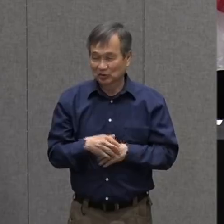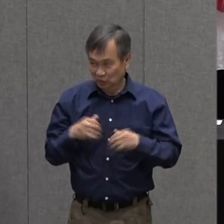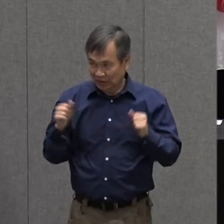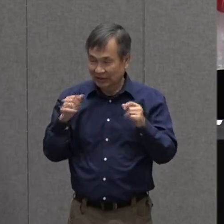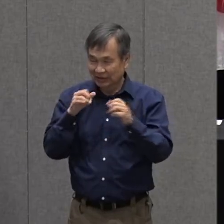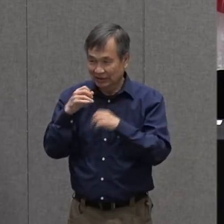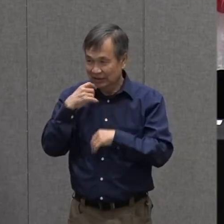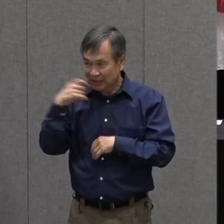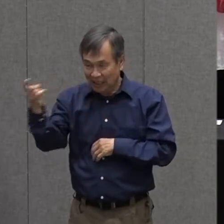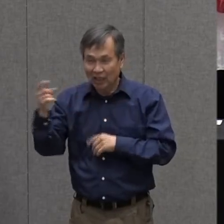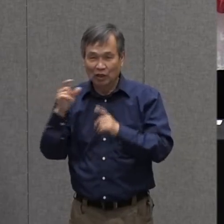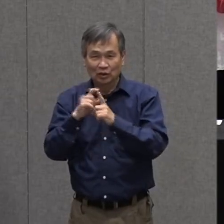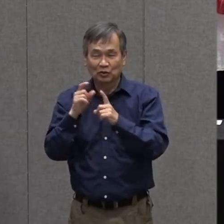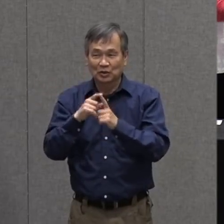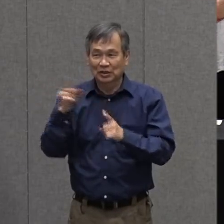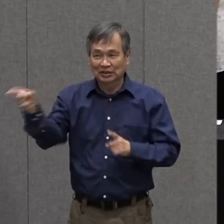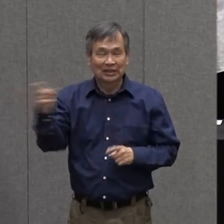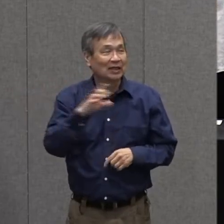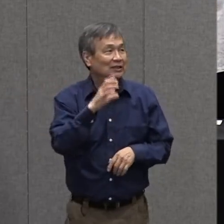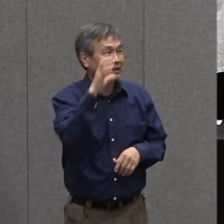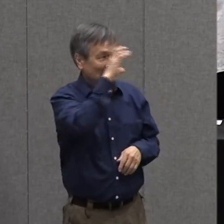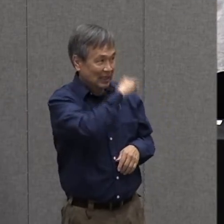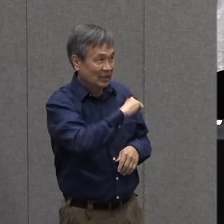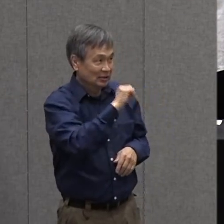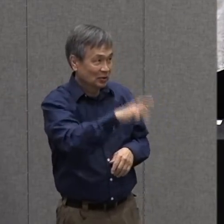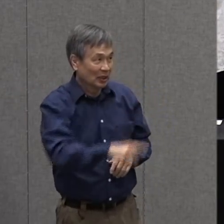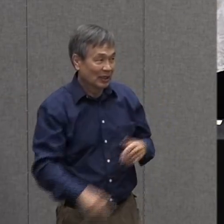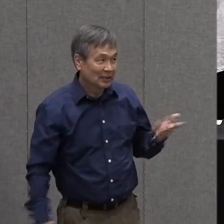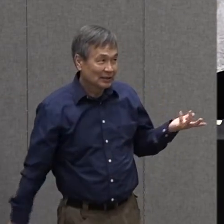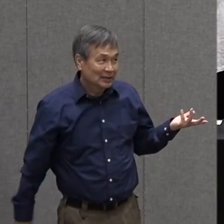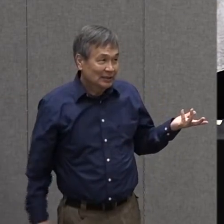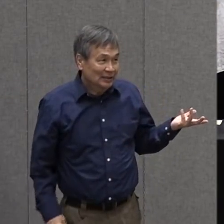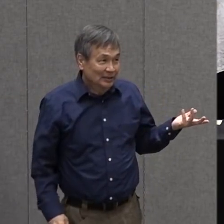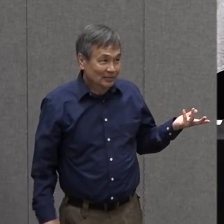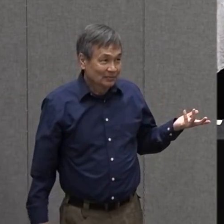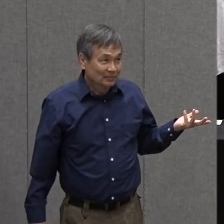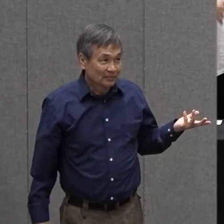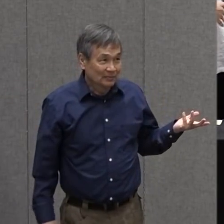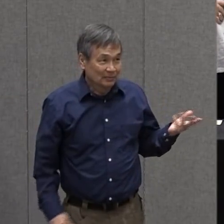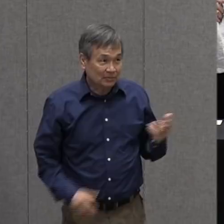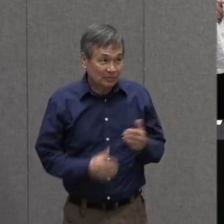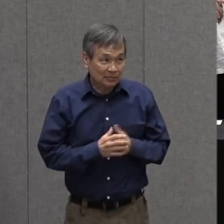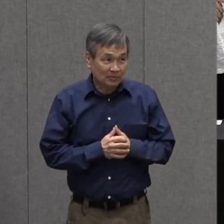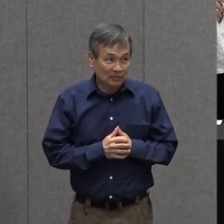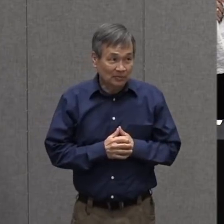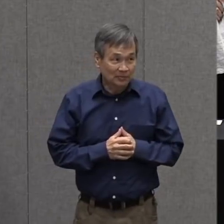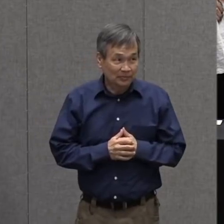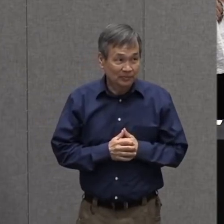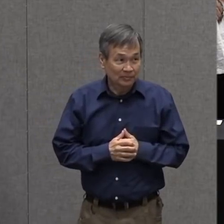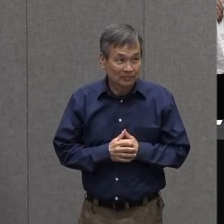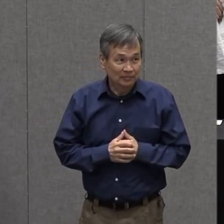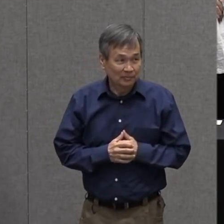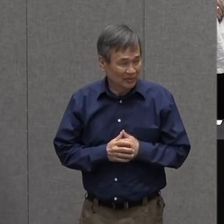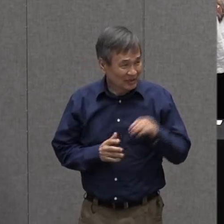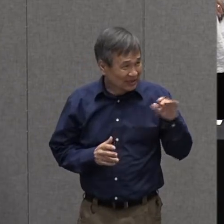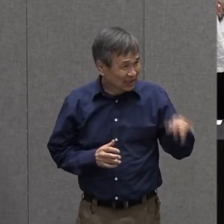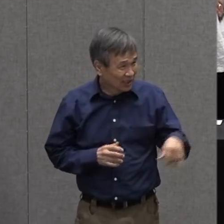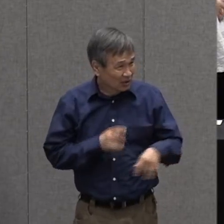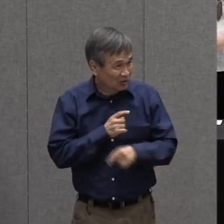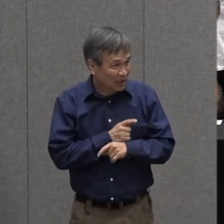or I run out of time. we're not gonna be able to get those words, right? Is that how headband works, I've never played.